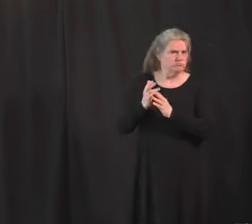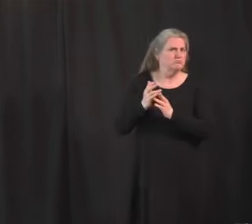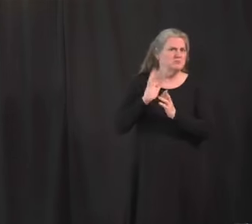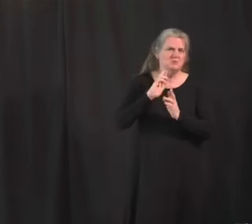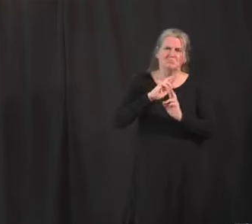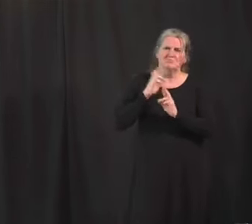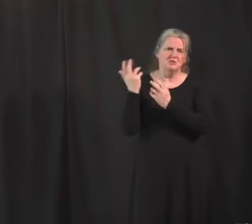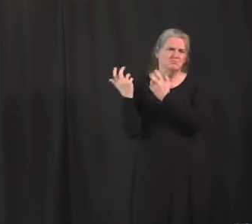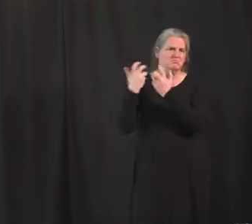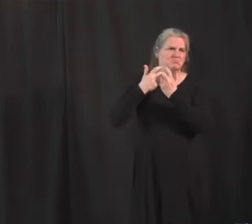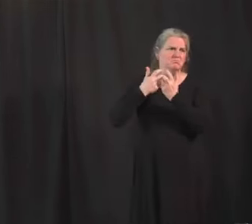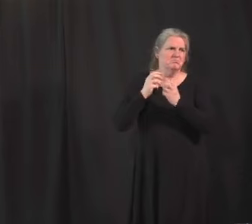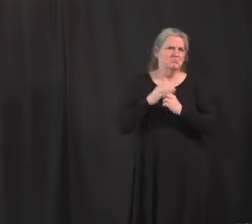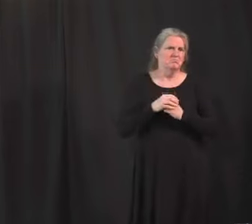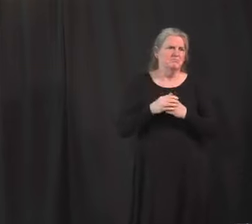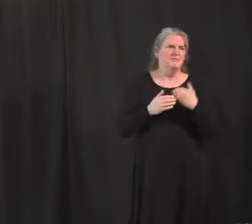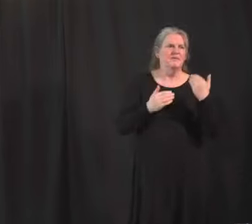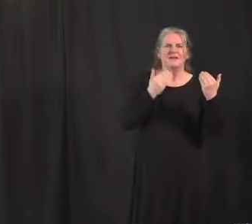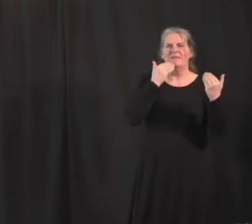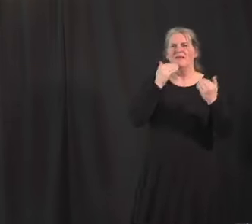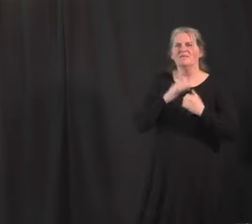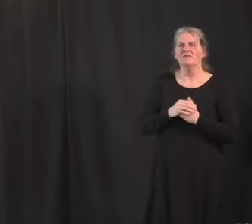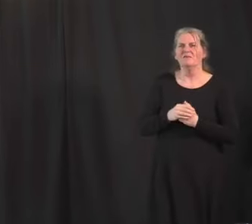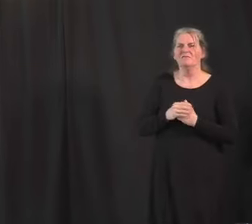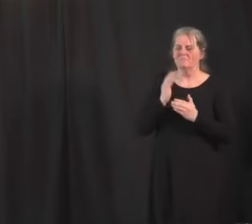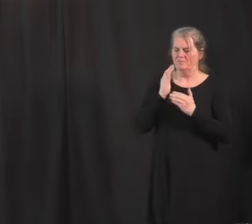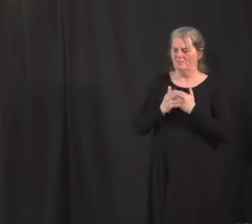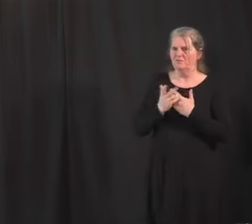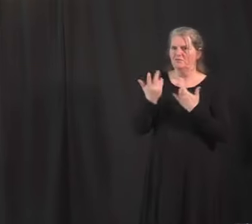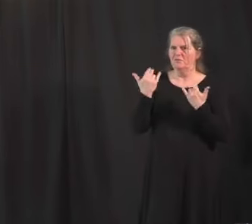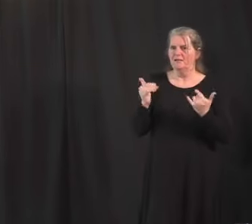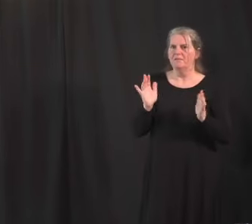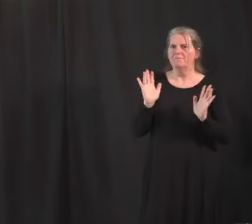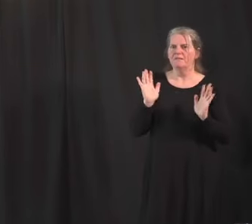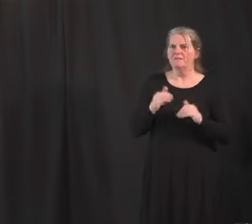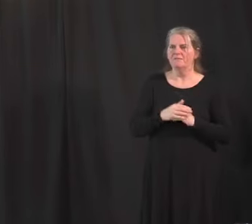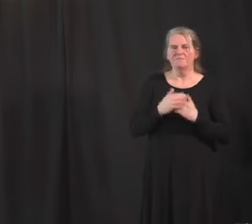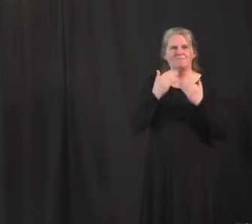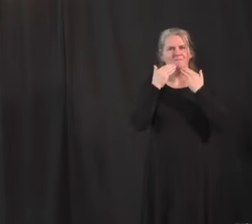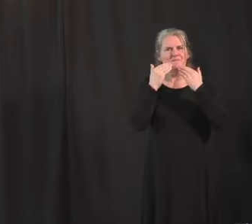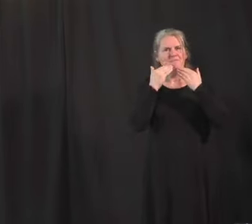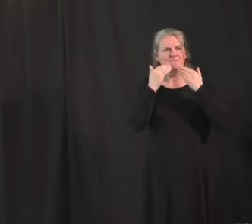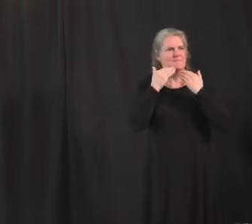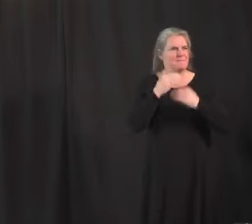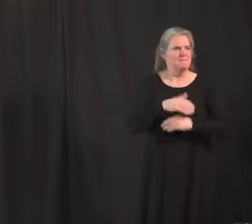THAT ENDS TODAY'S MEDIA UPDATE. THANKS, EVERYBODY. THANK YOU.